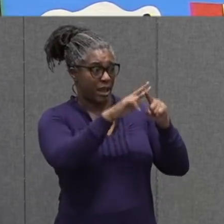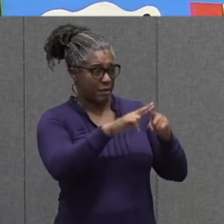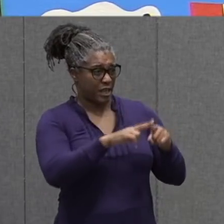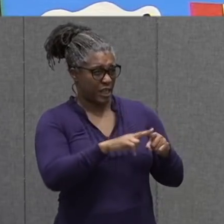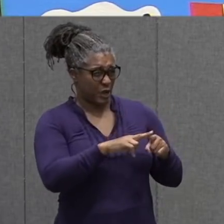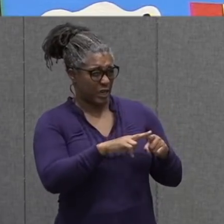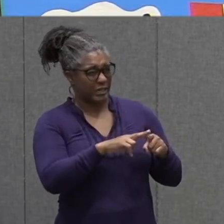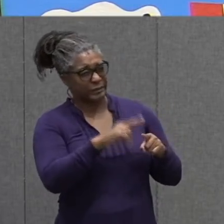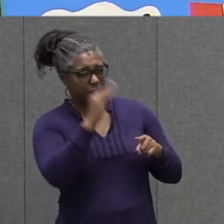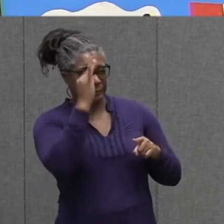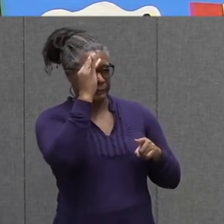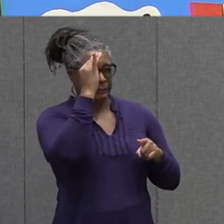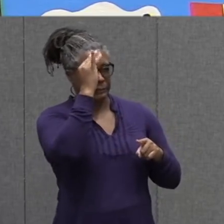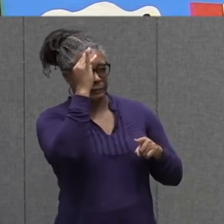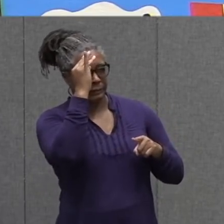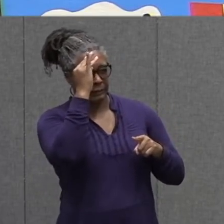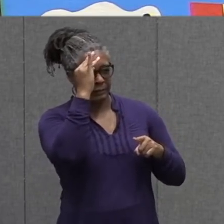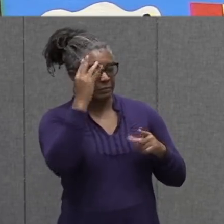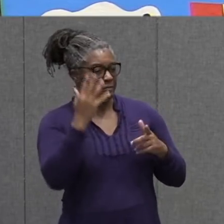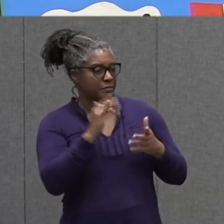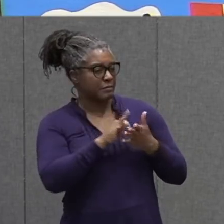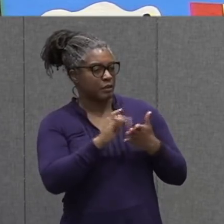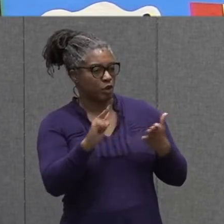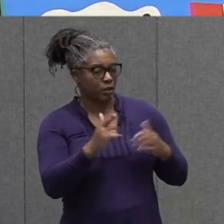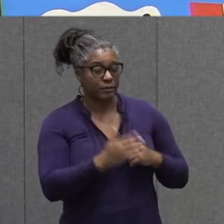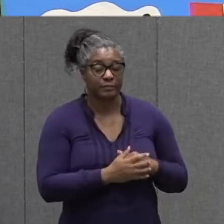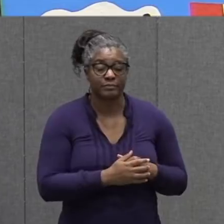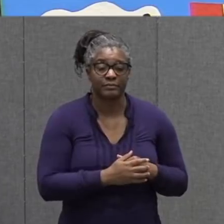And then we read it another time to dig deeper.